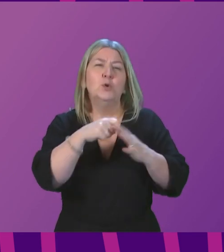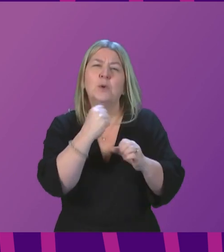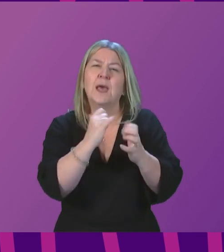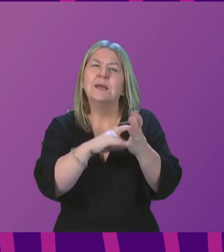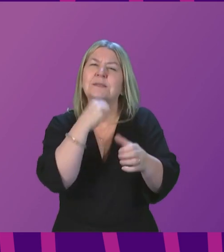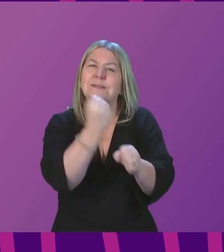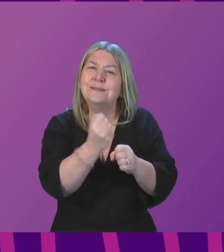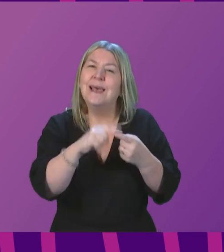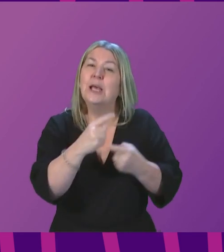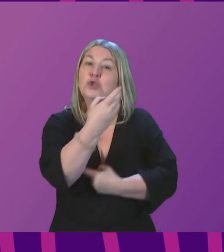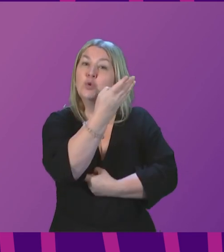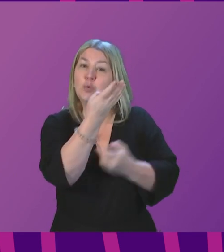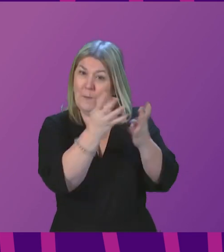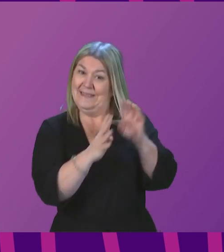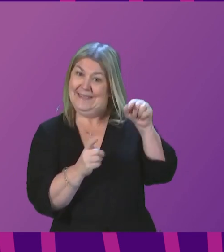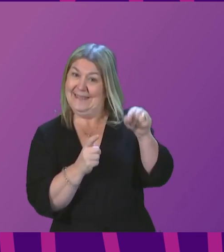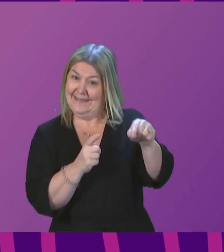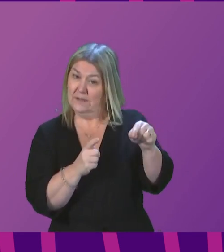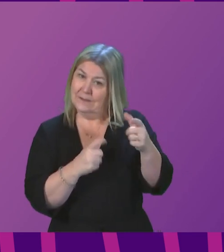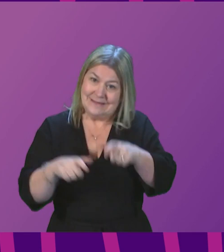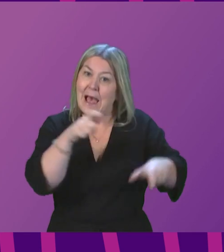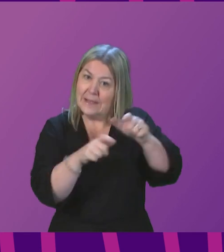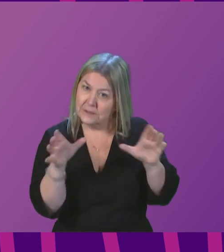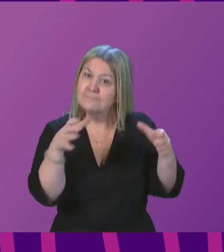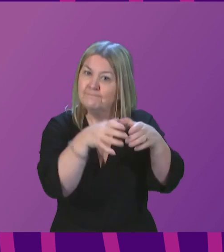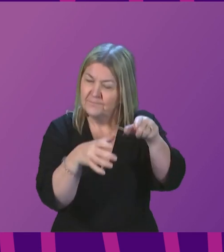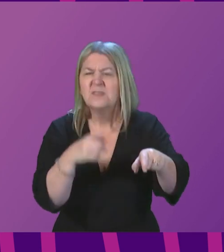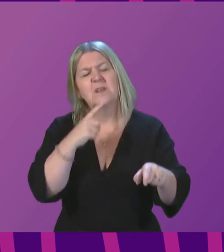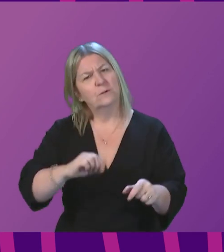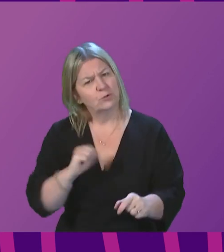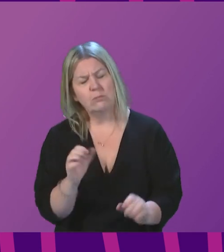“Scotland is doing something that is very good from a public health point of view”.